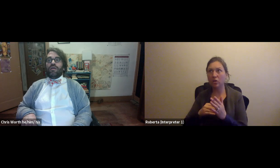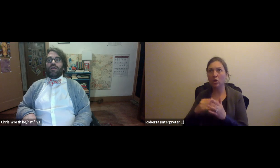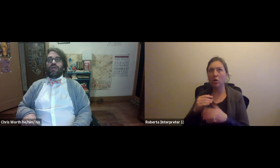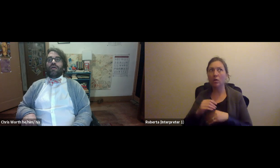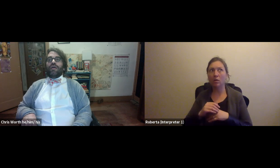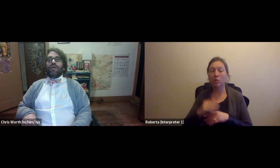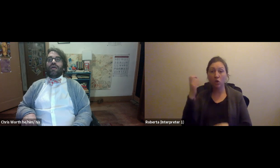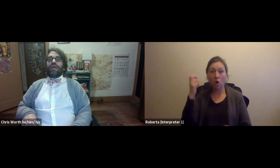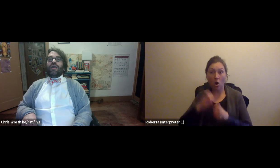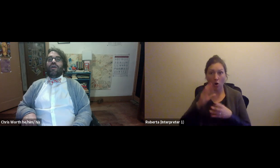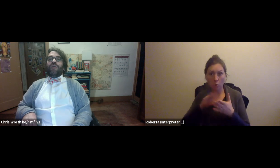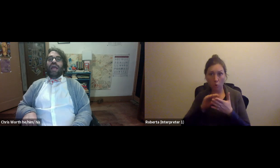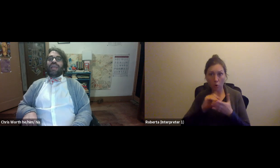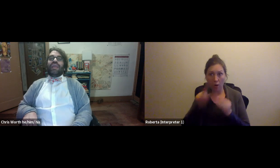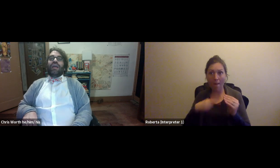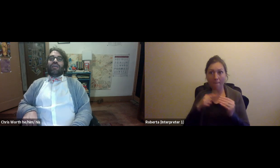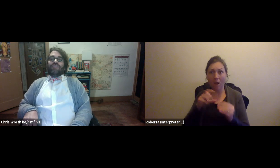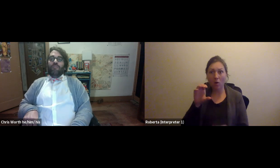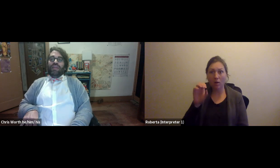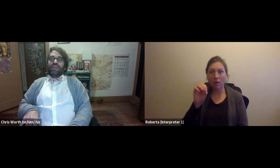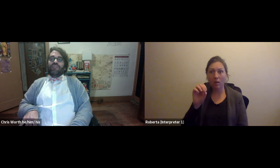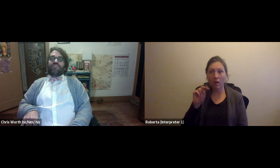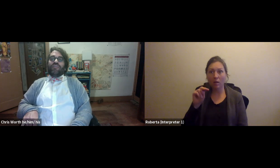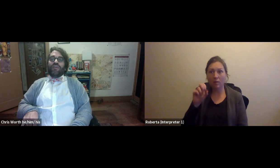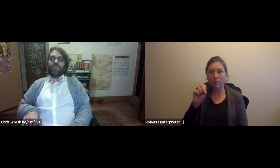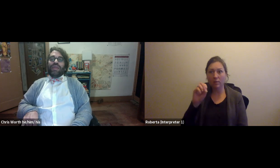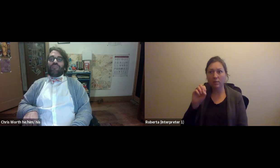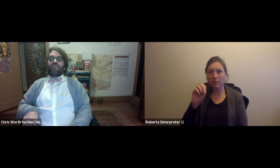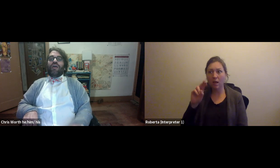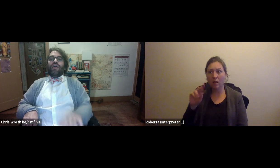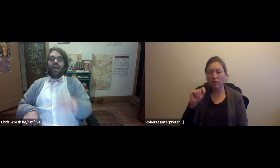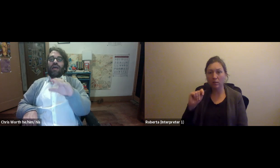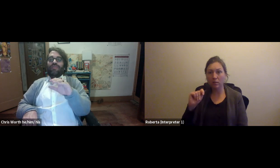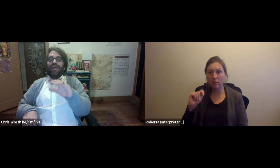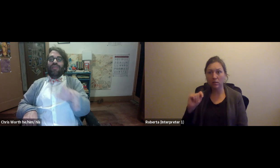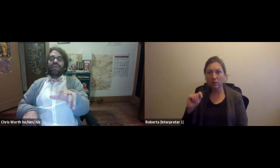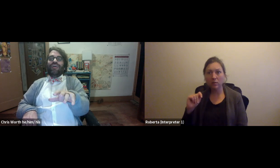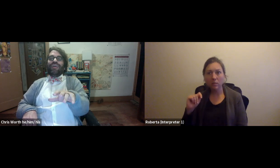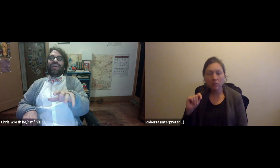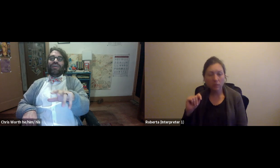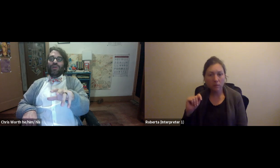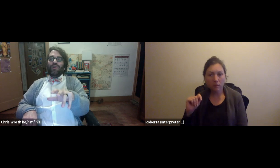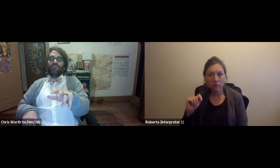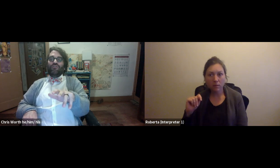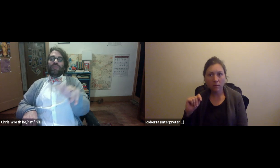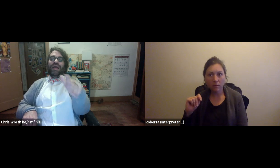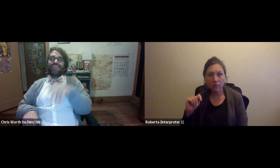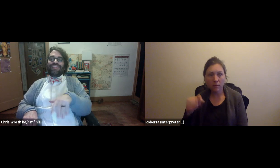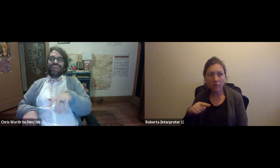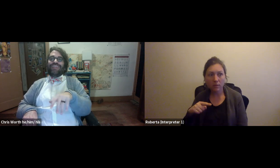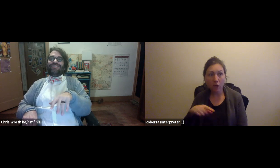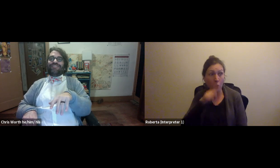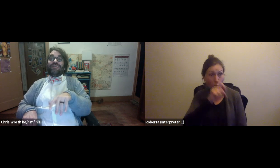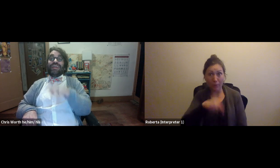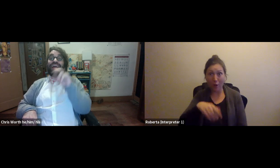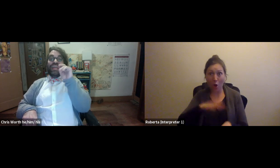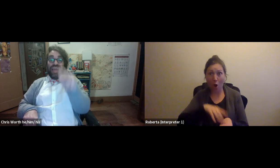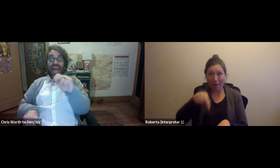were violated. >>SPEAKER Somebody else, you should be on this side of the screen, yeah,